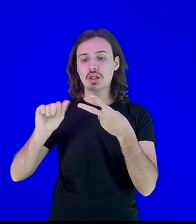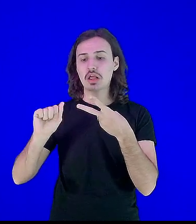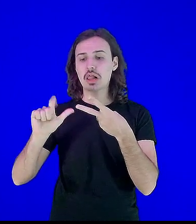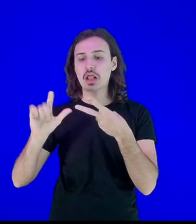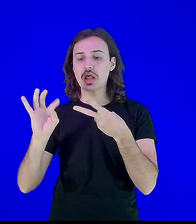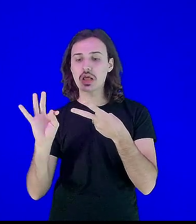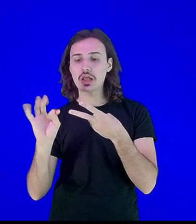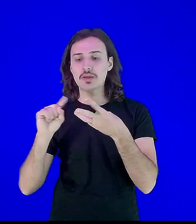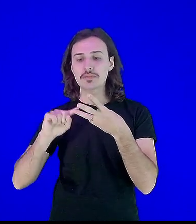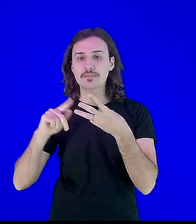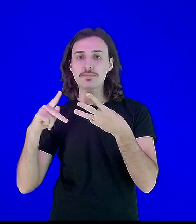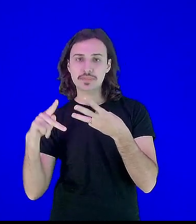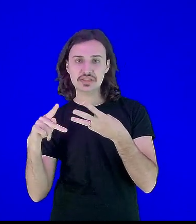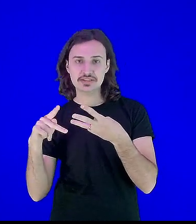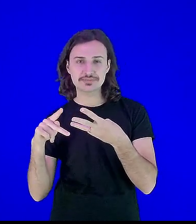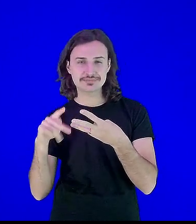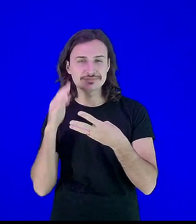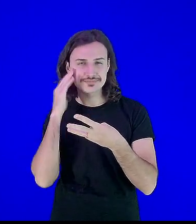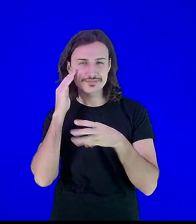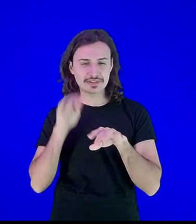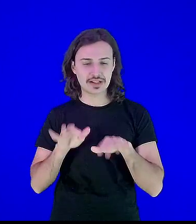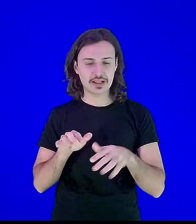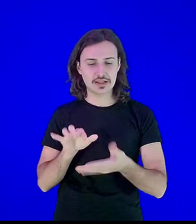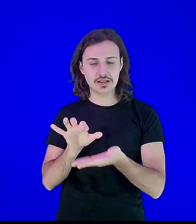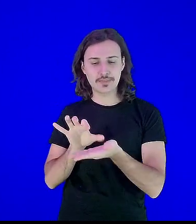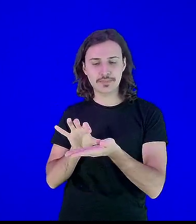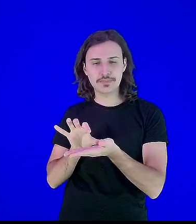Let's use this keyboard shortcut and see what happens